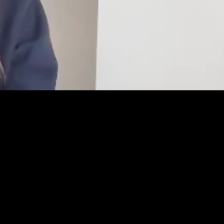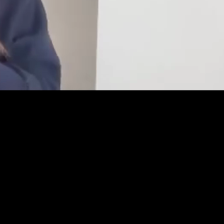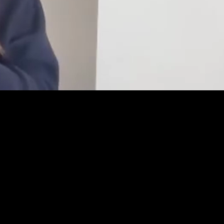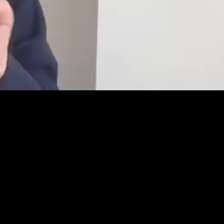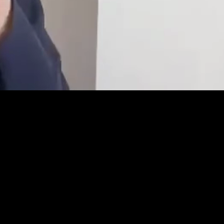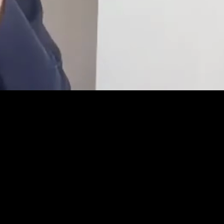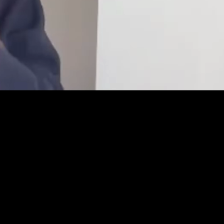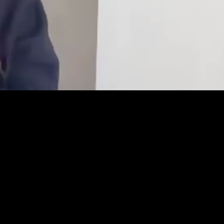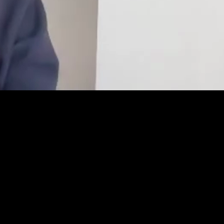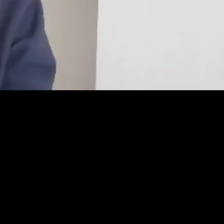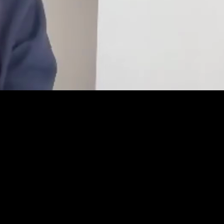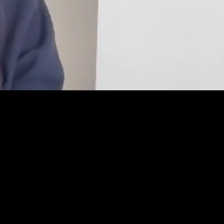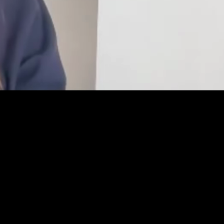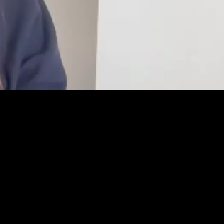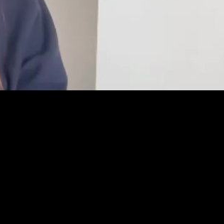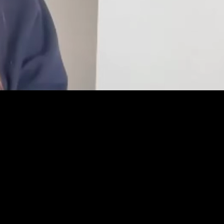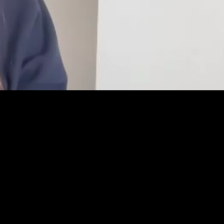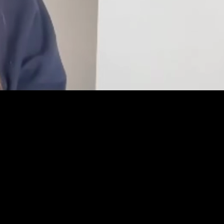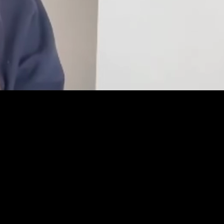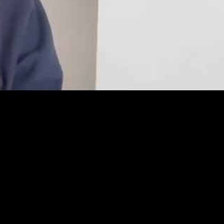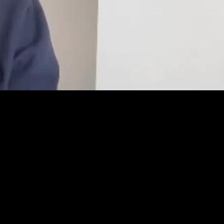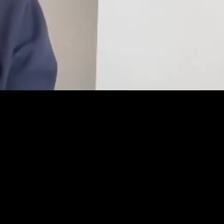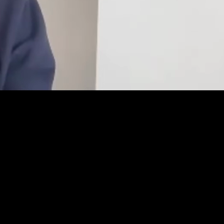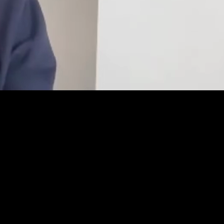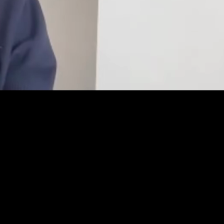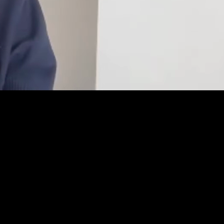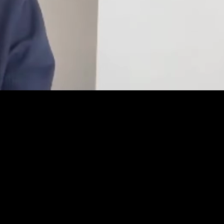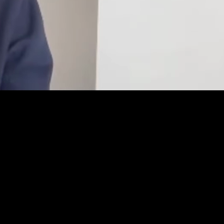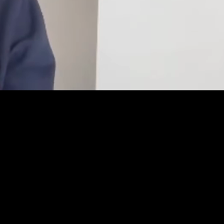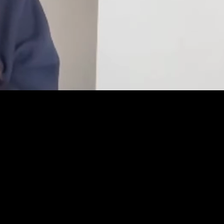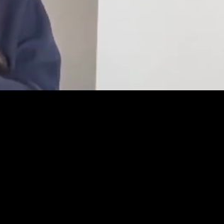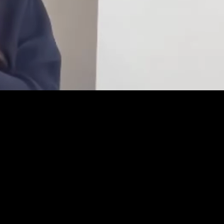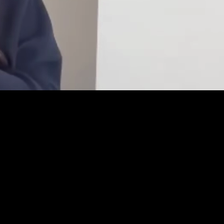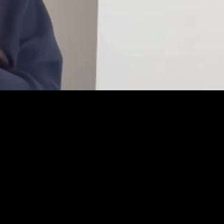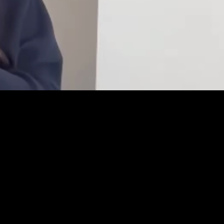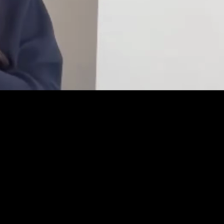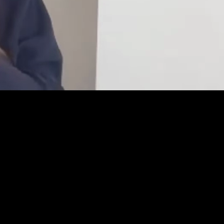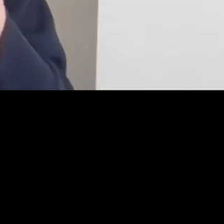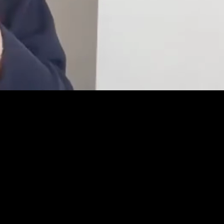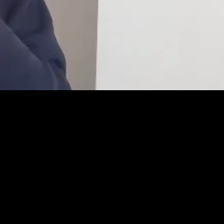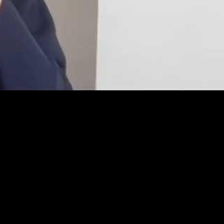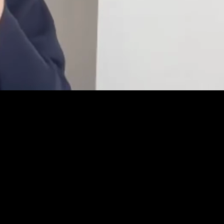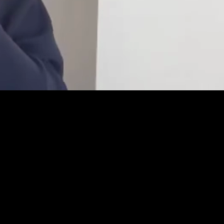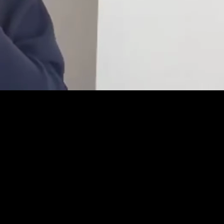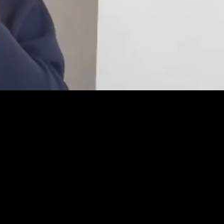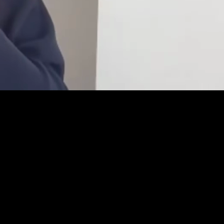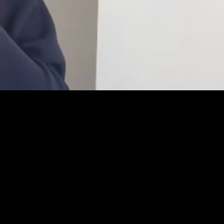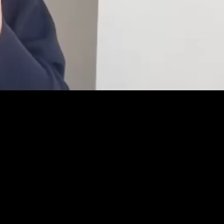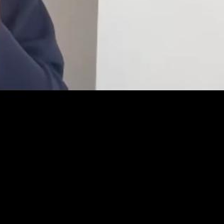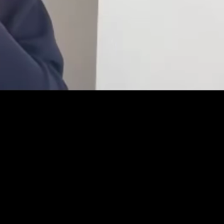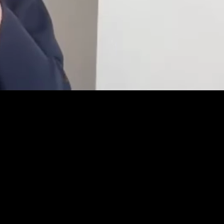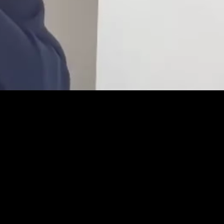Brilliant. We have a few questions around SEO and tracking traffic and analytics.